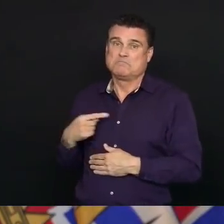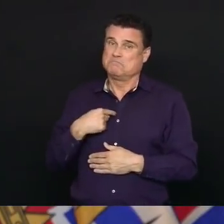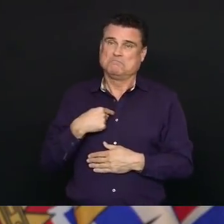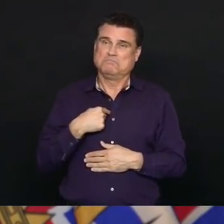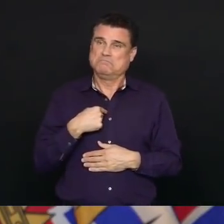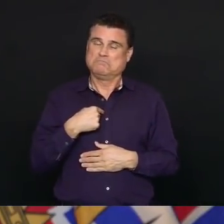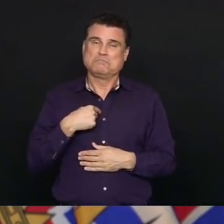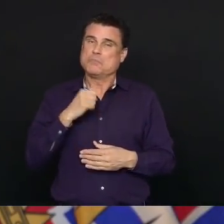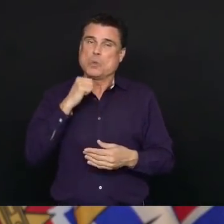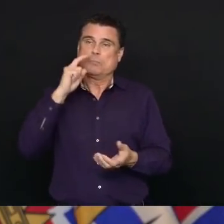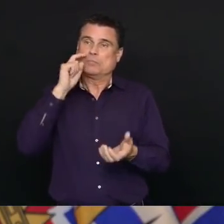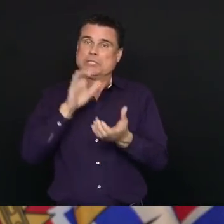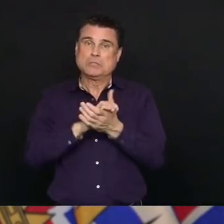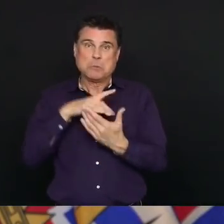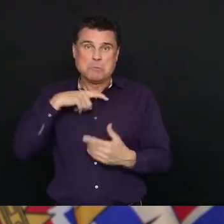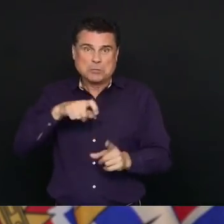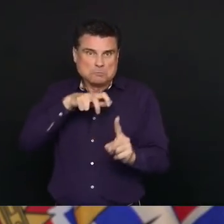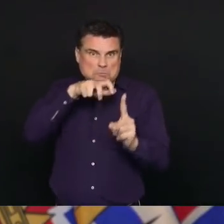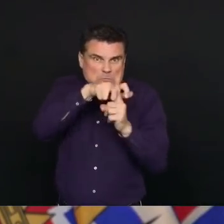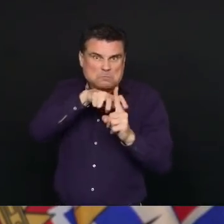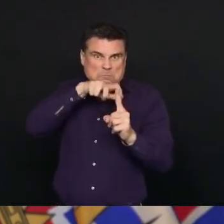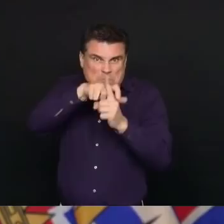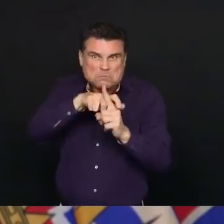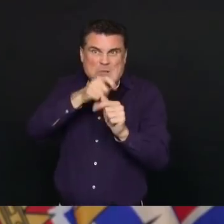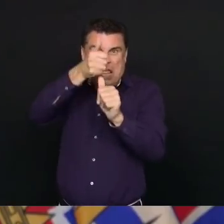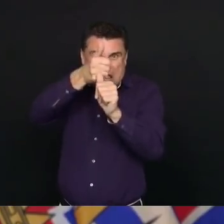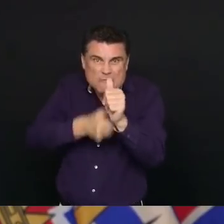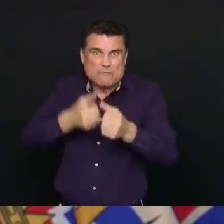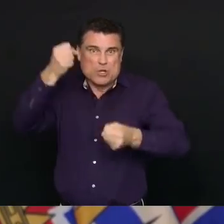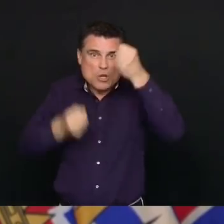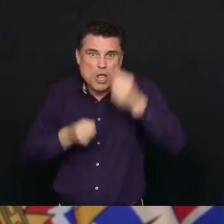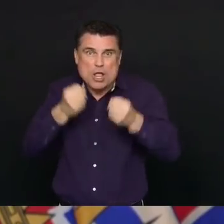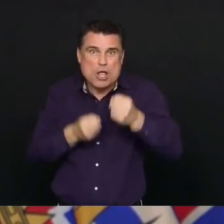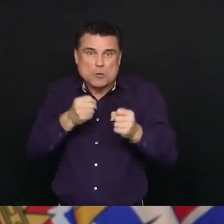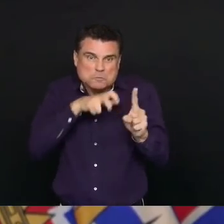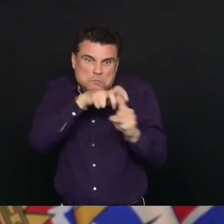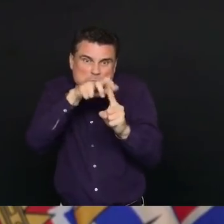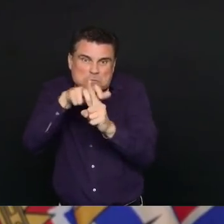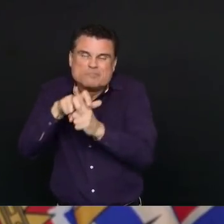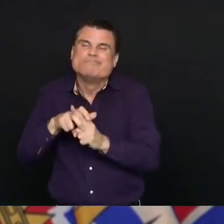next each other is a part of the same household or the same family.